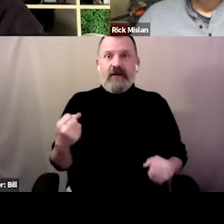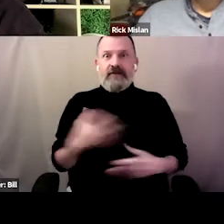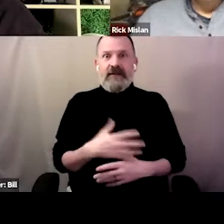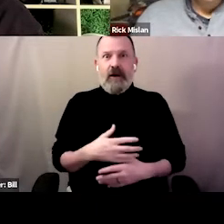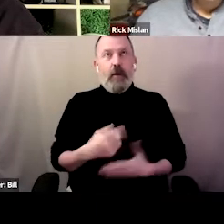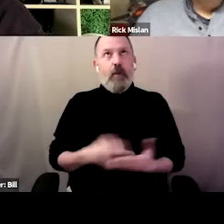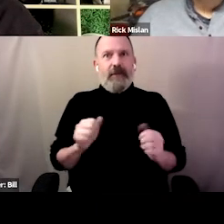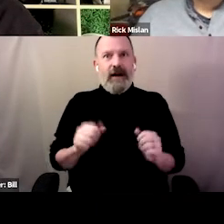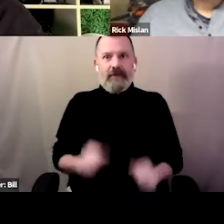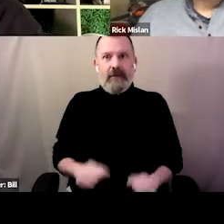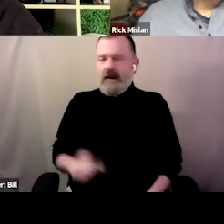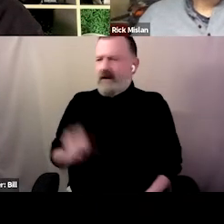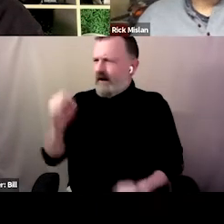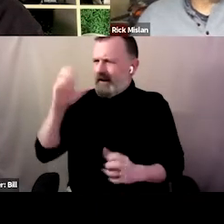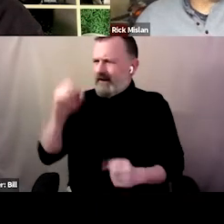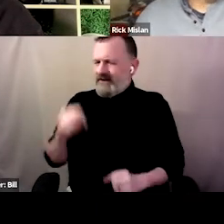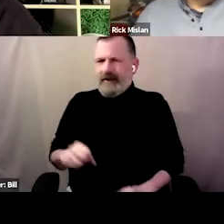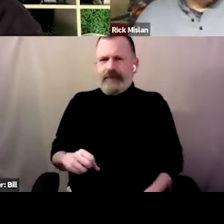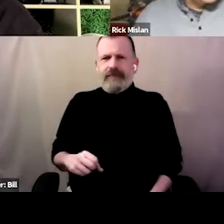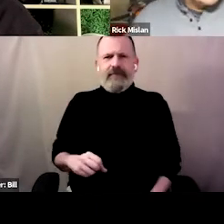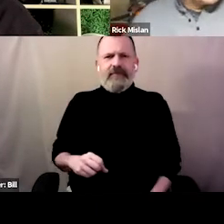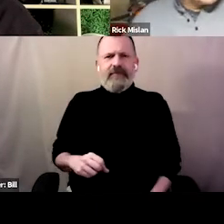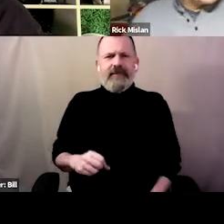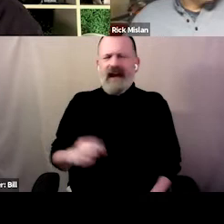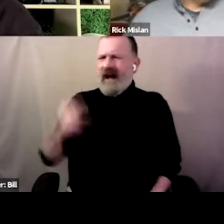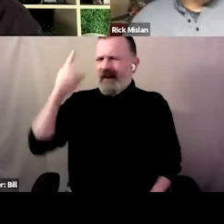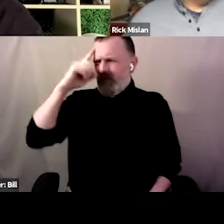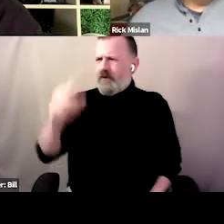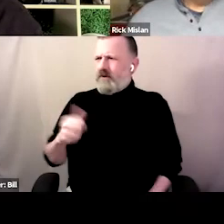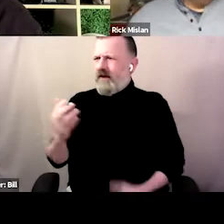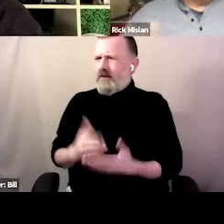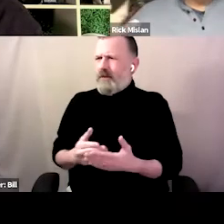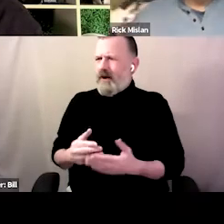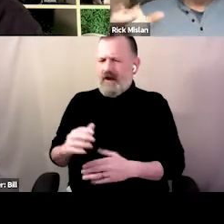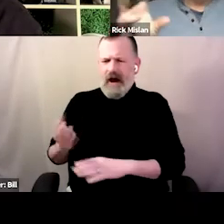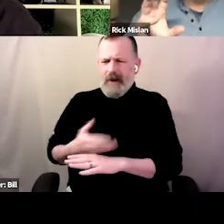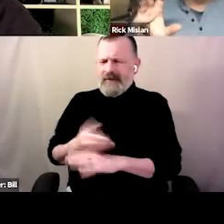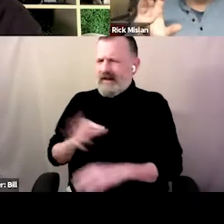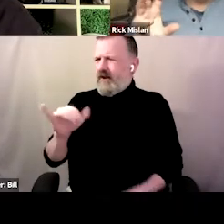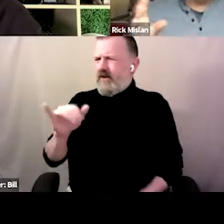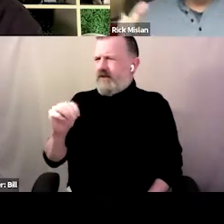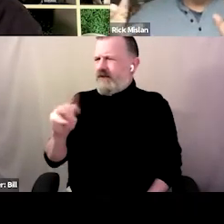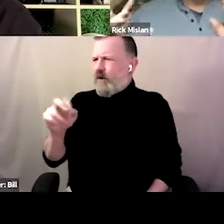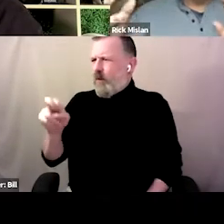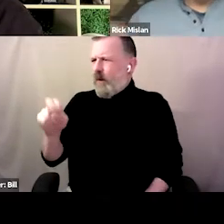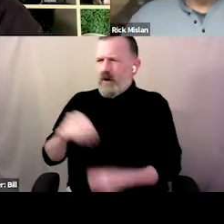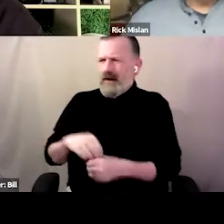Rick Mislan: The other party to care for updating firmware in the ballast or the rotational systems.